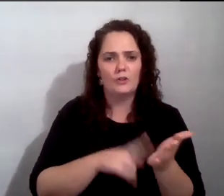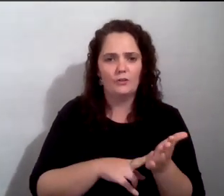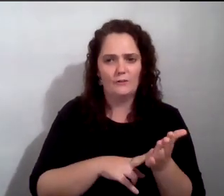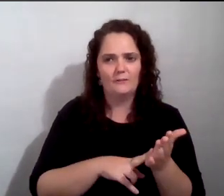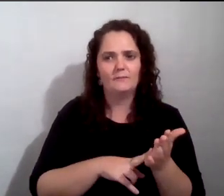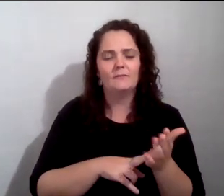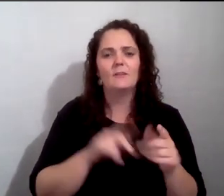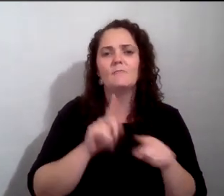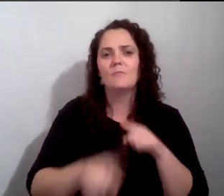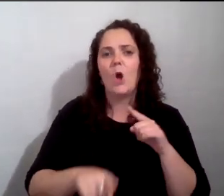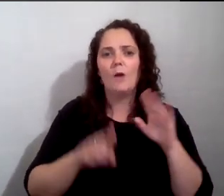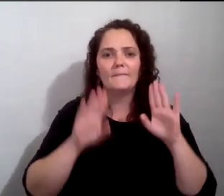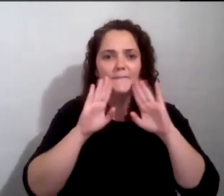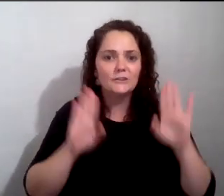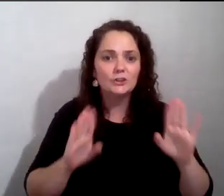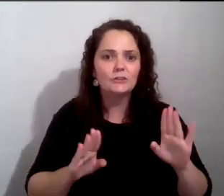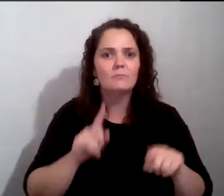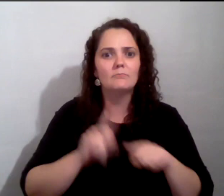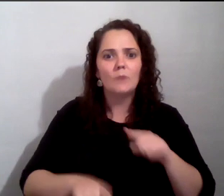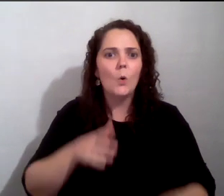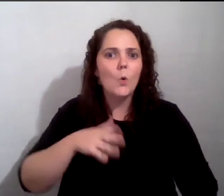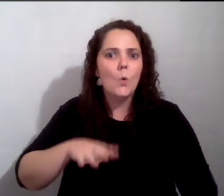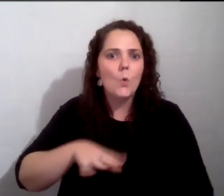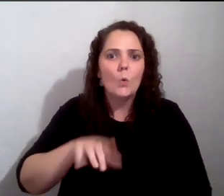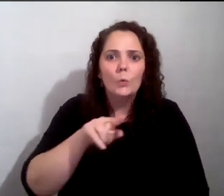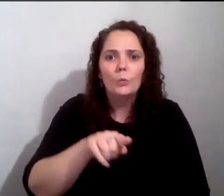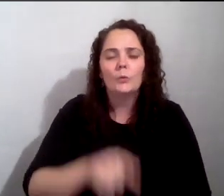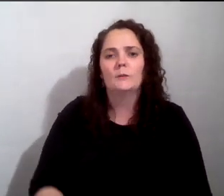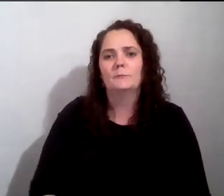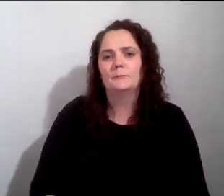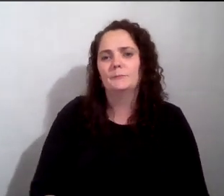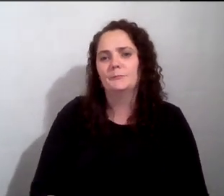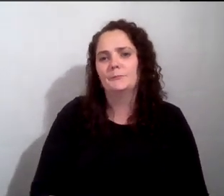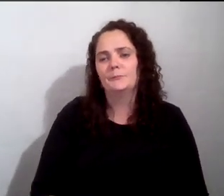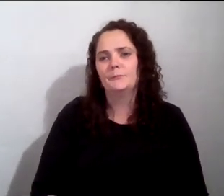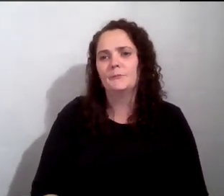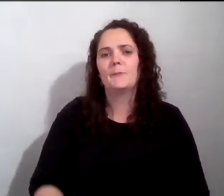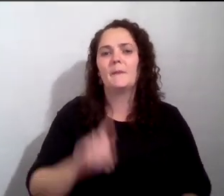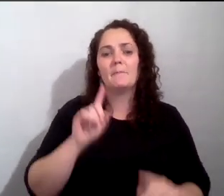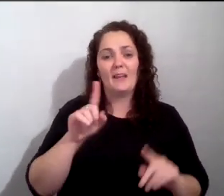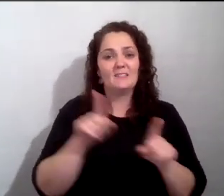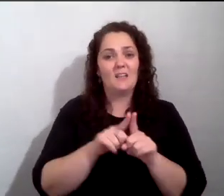desirable. But really we don't really have that